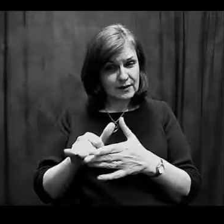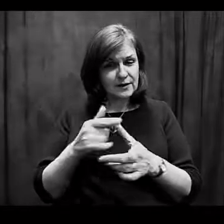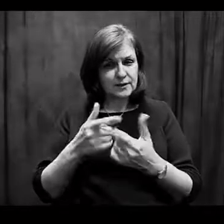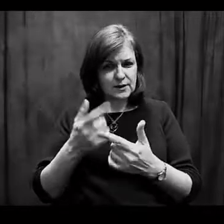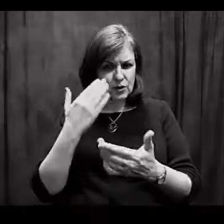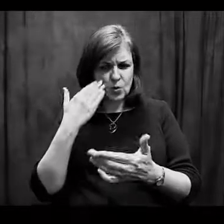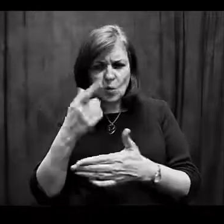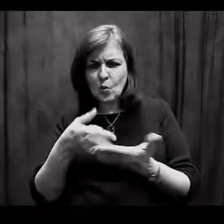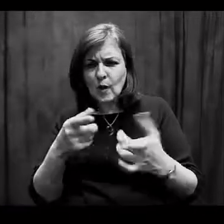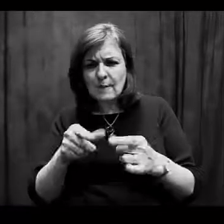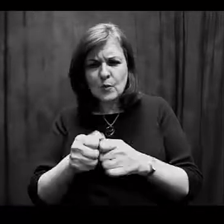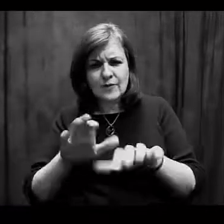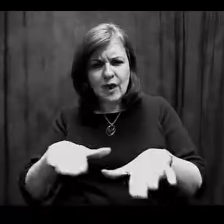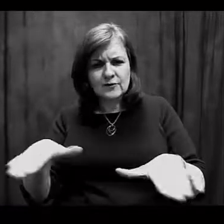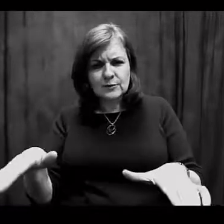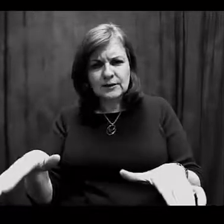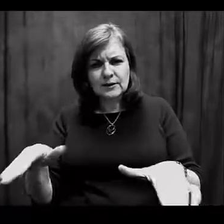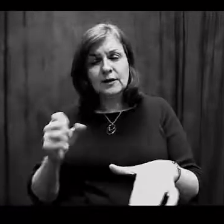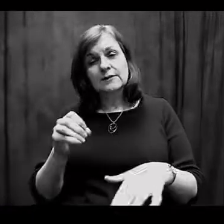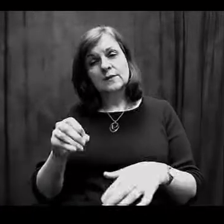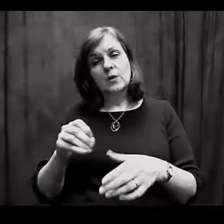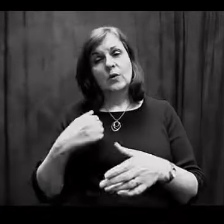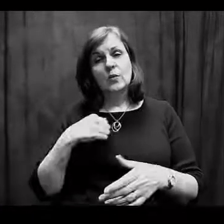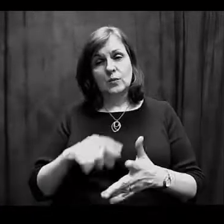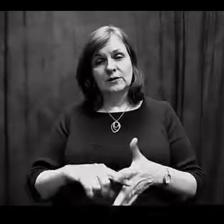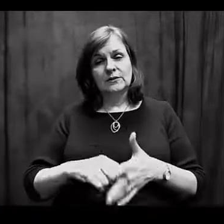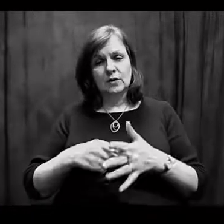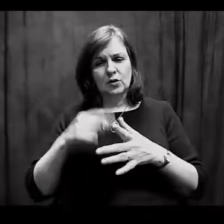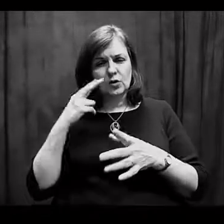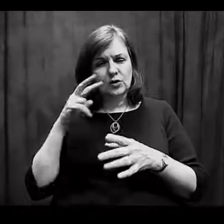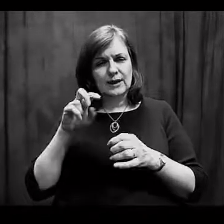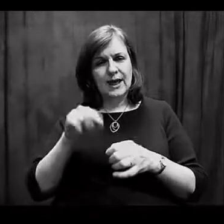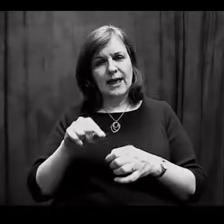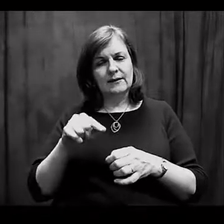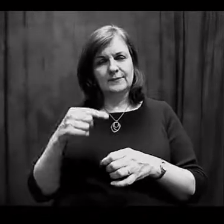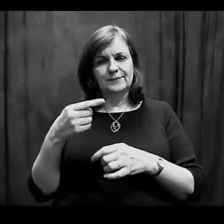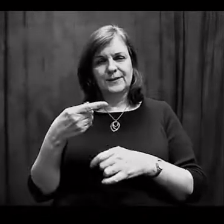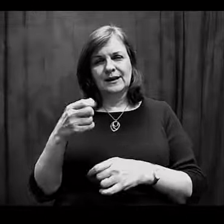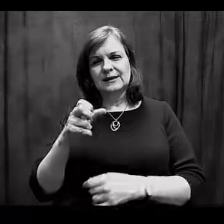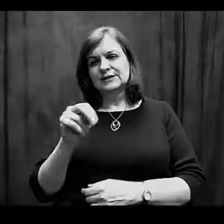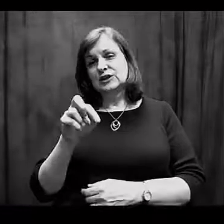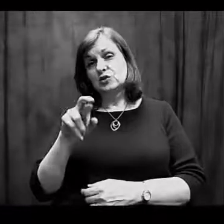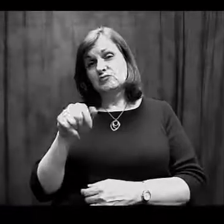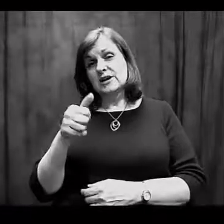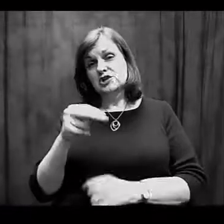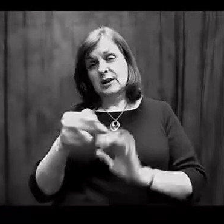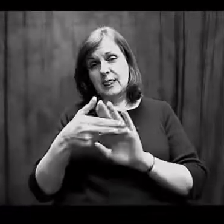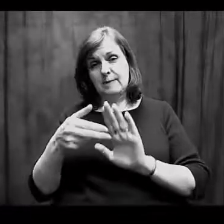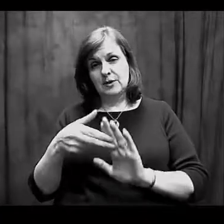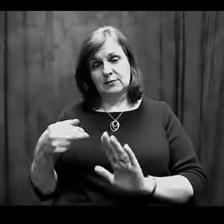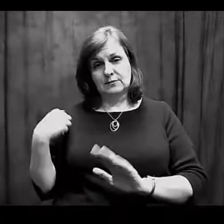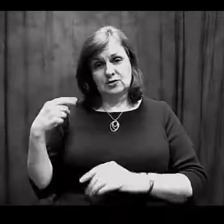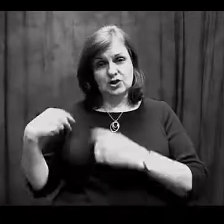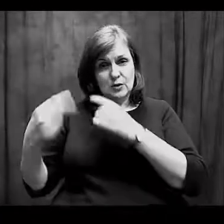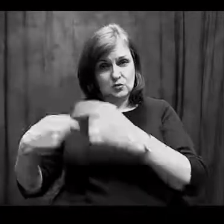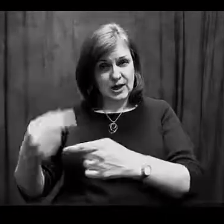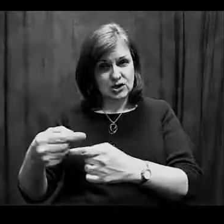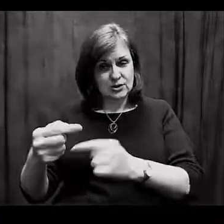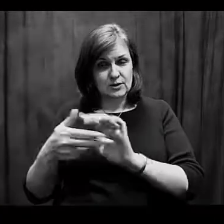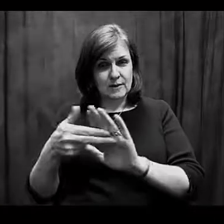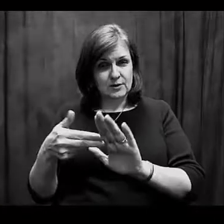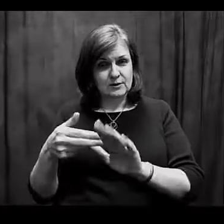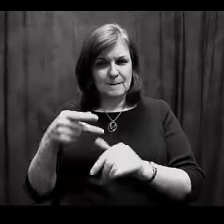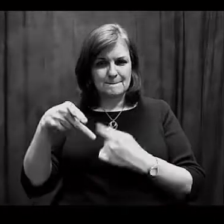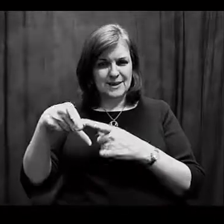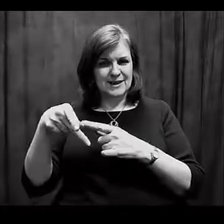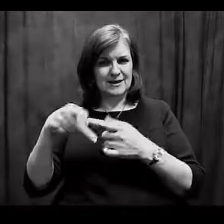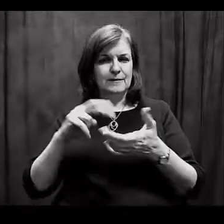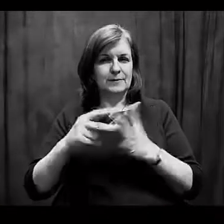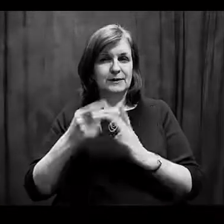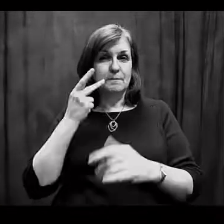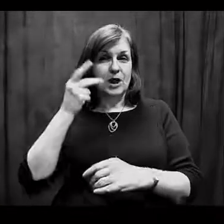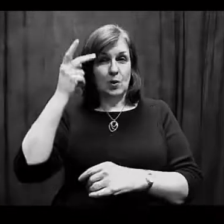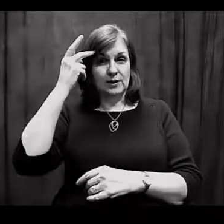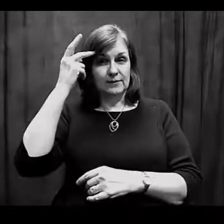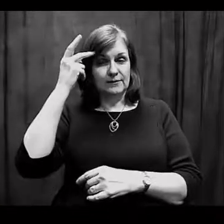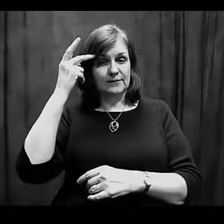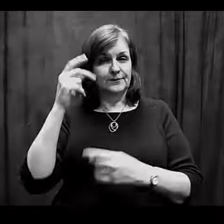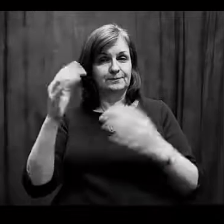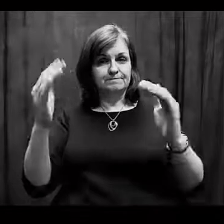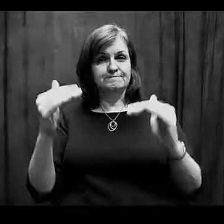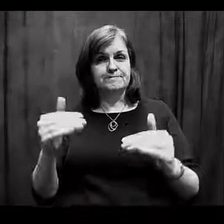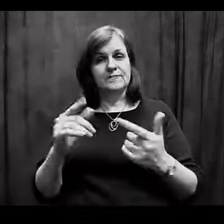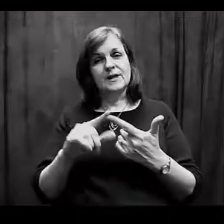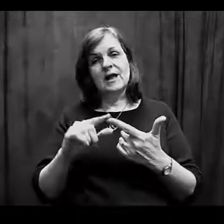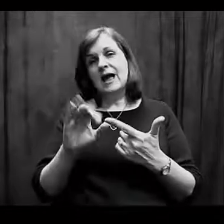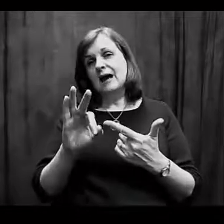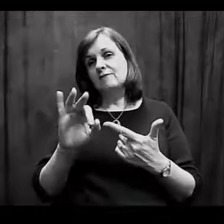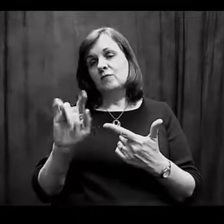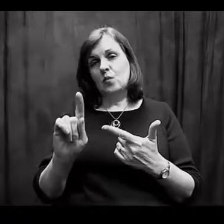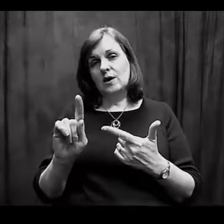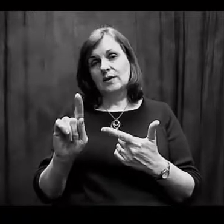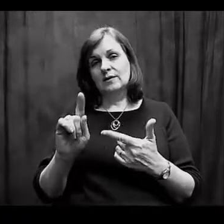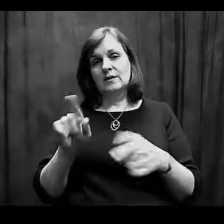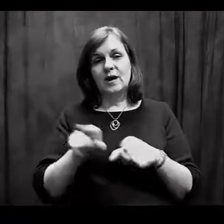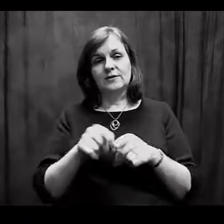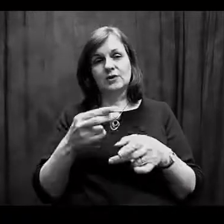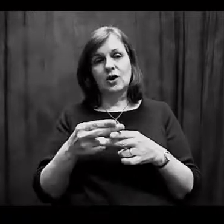so that he could keep track of these offspring so you need to start looking at generation indicators so P is parents-- F1